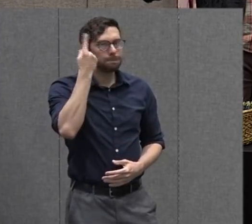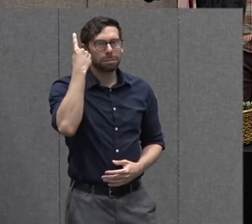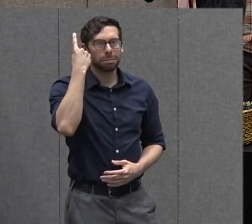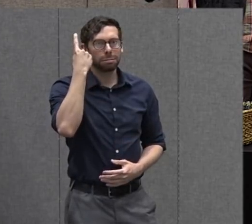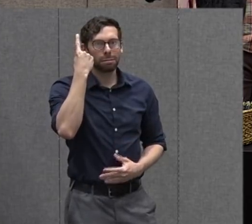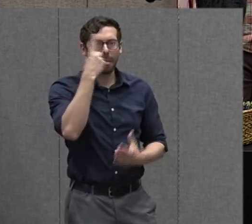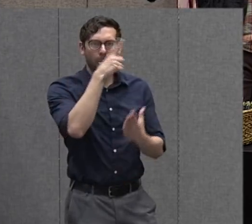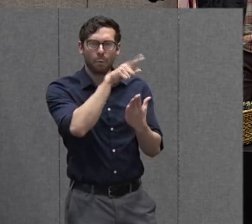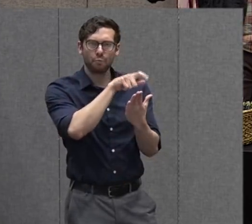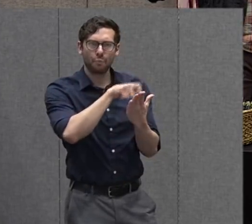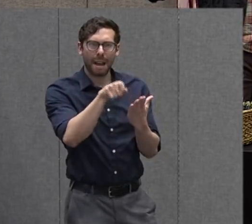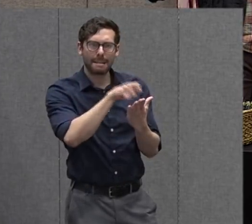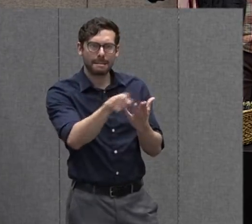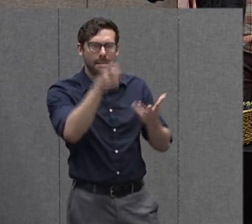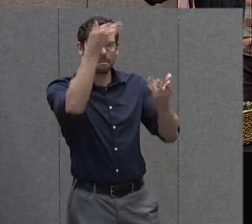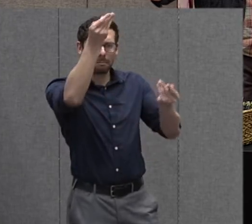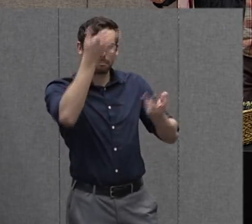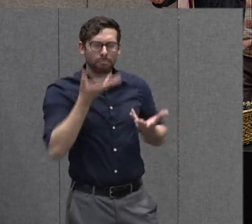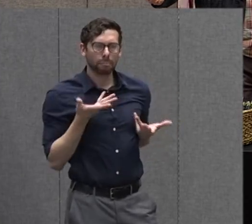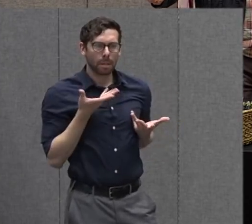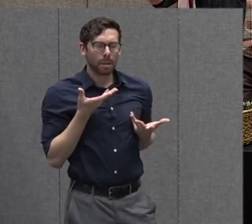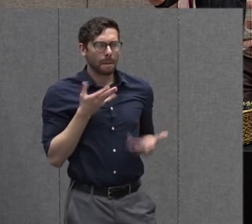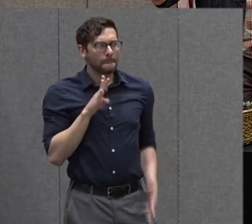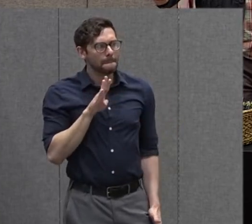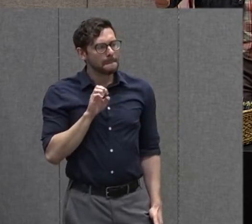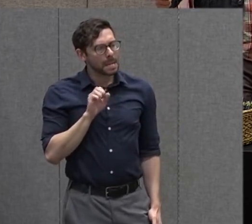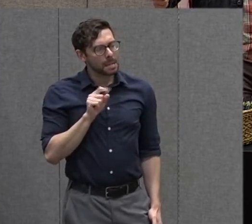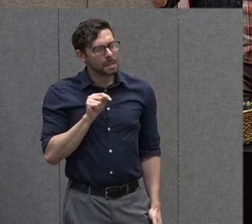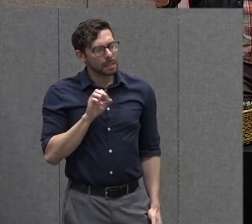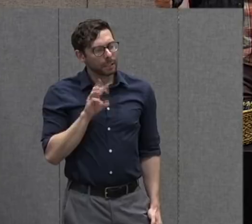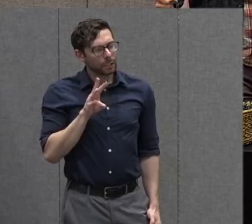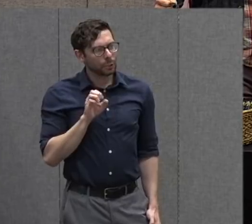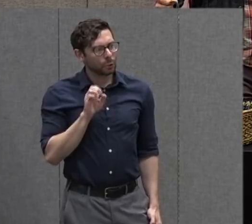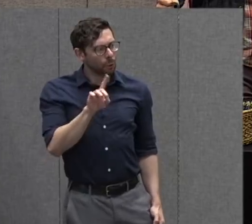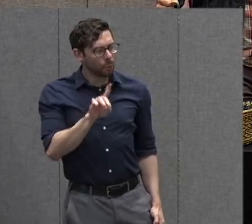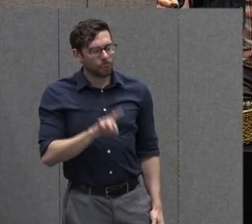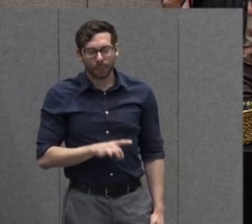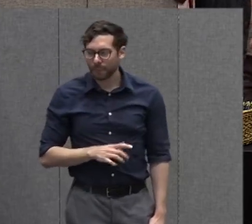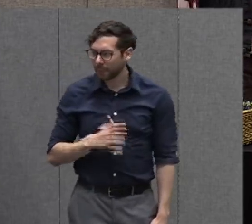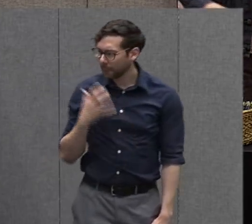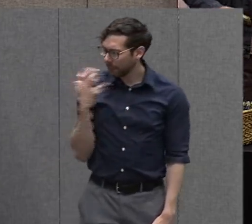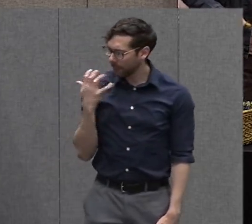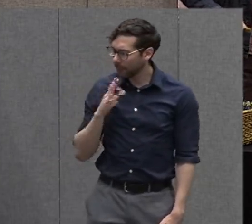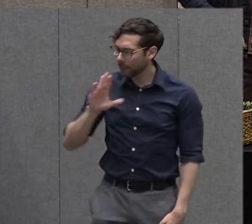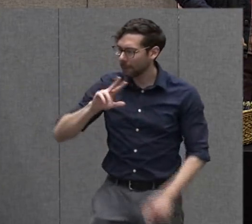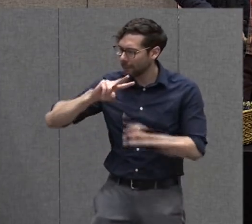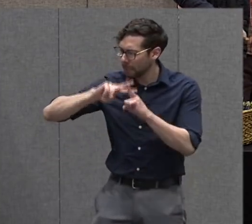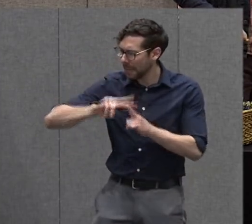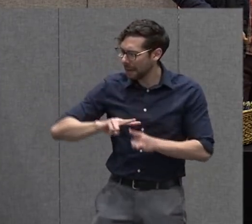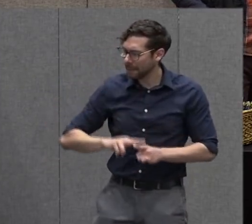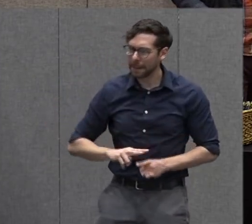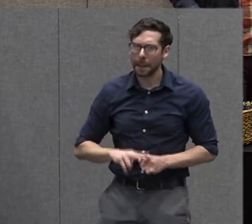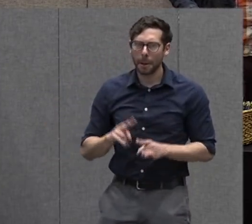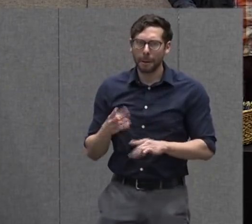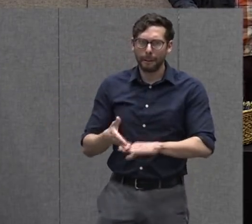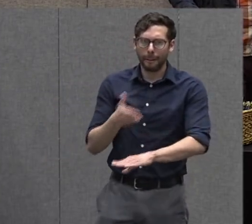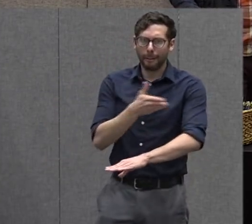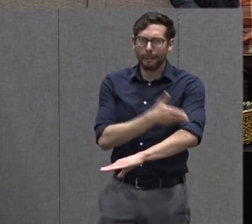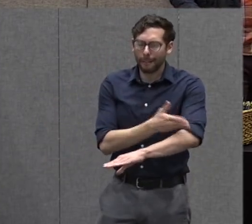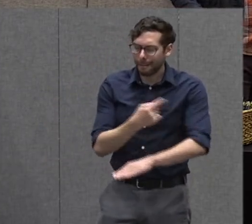[Miss Martindale] Look at that vocabulary you are using Mr. R. I am impressed. [Mr. R] Well, I had an idea. [Miss Martindale] Okay.